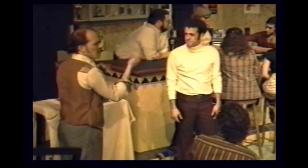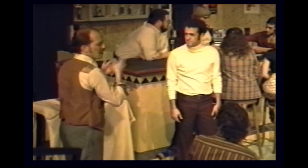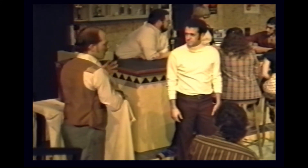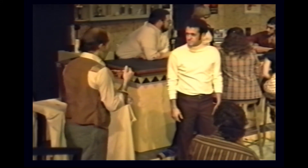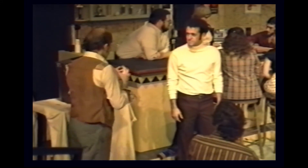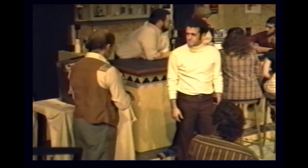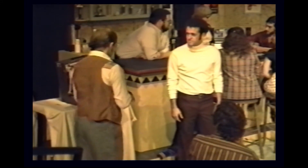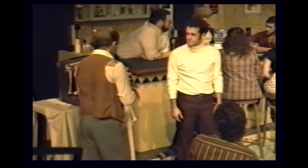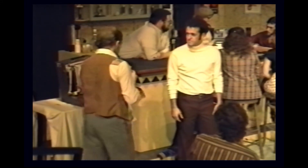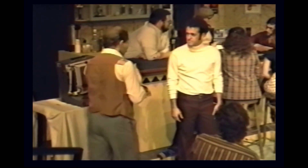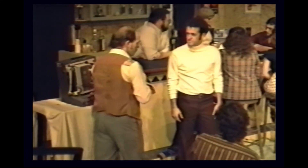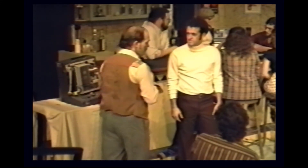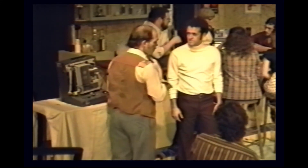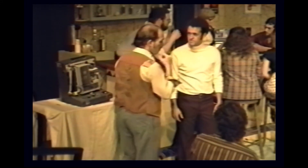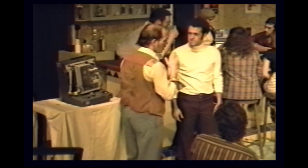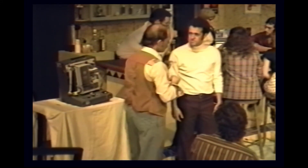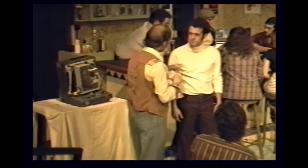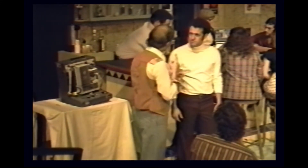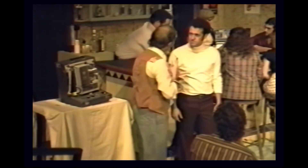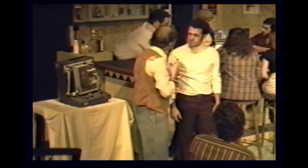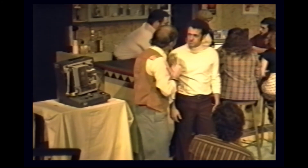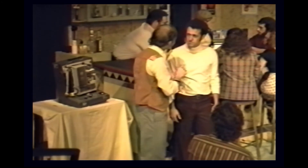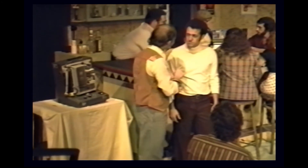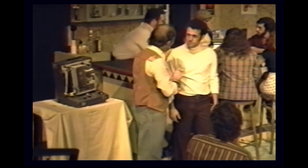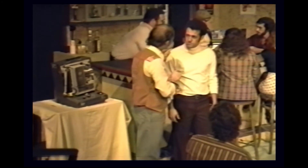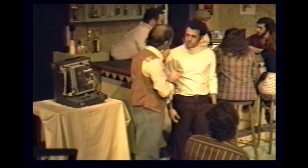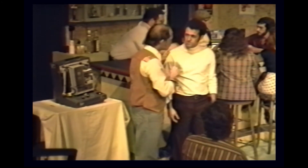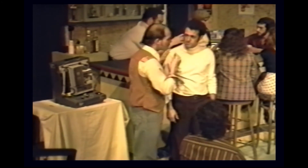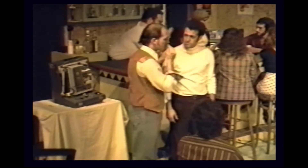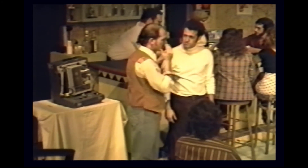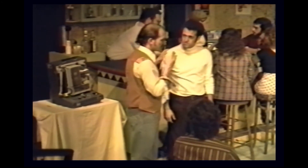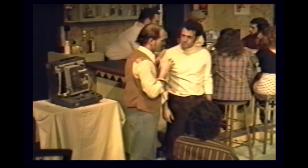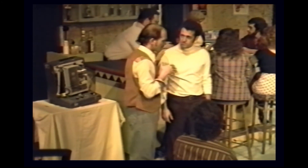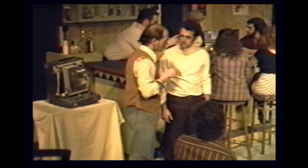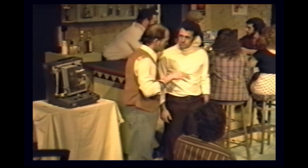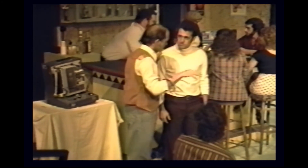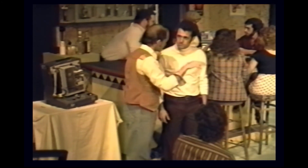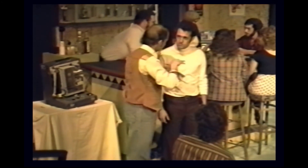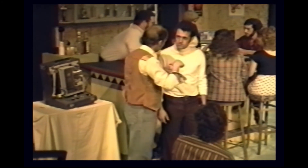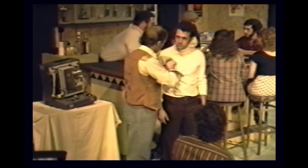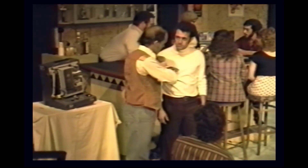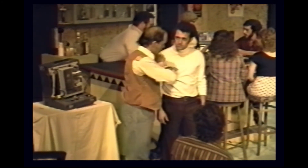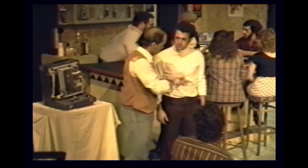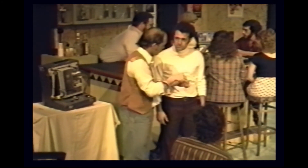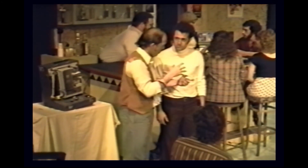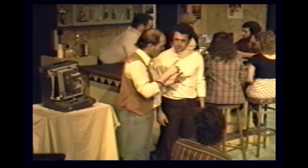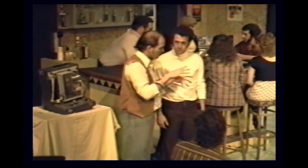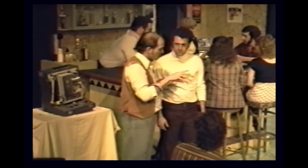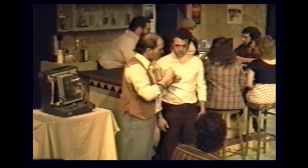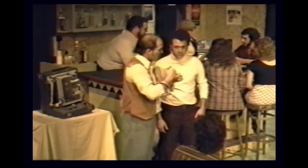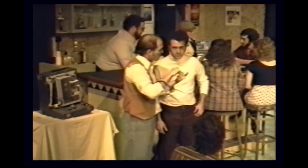Wouldn't you just sign to me?. Hey, look, that's beside the point. Here's my point. I just want to warn you, listen.